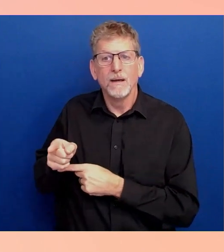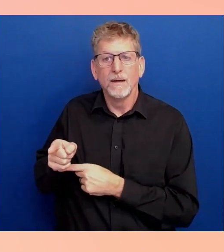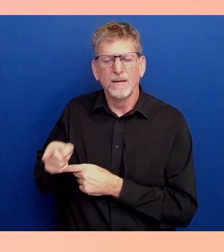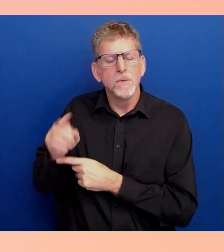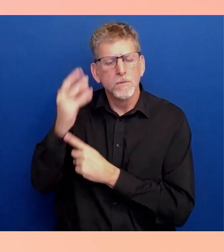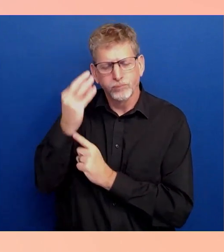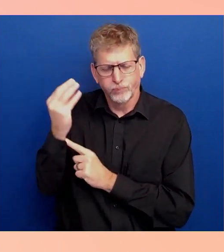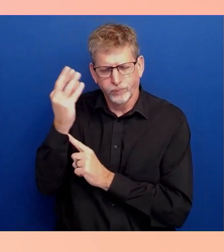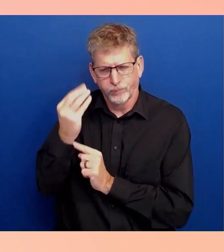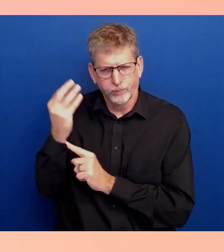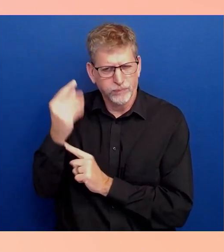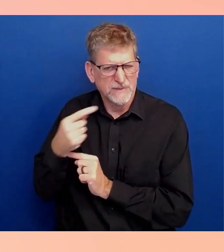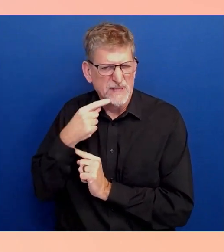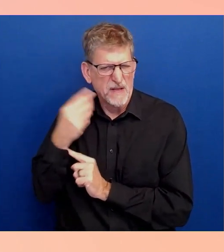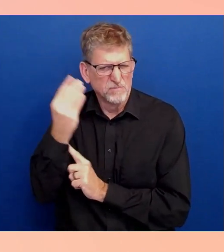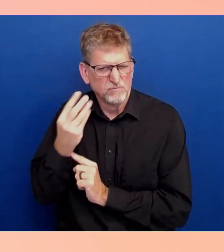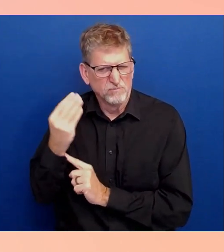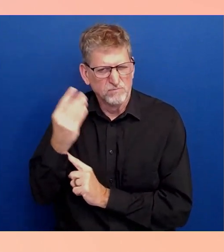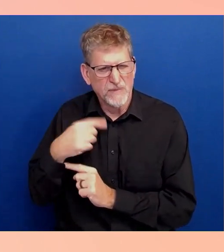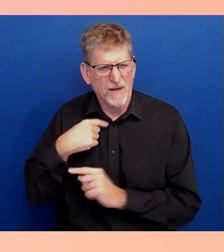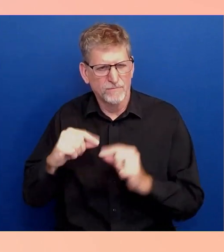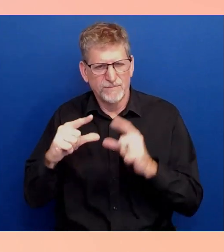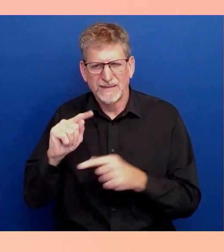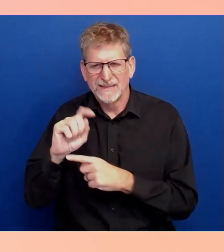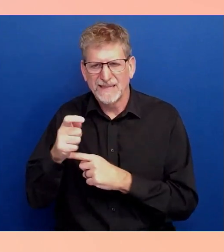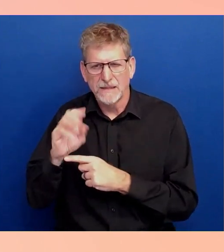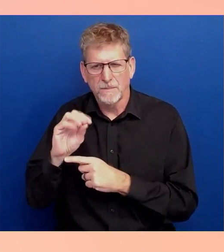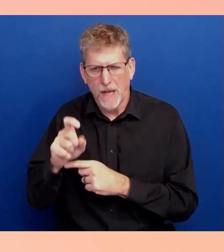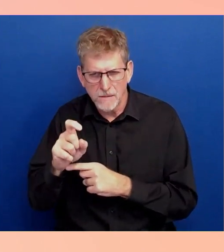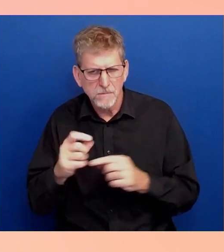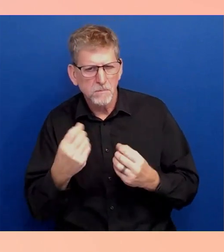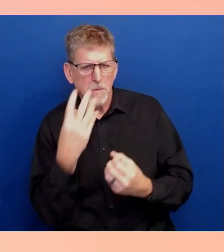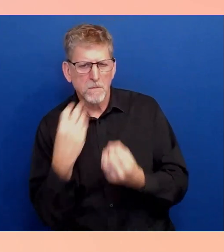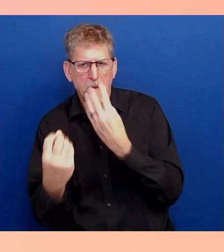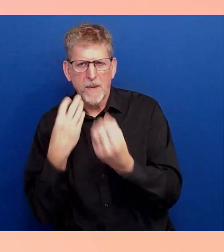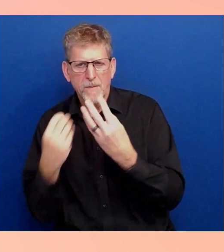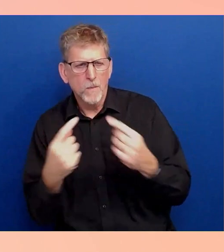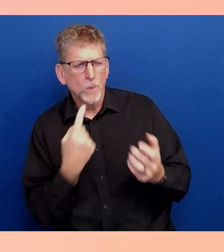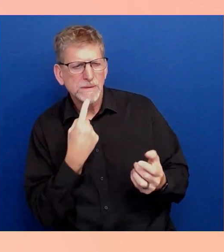Open with the text notepad entered into it. Below the text box are the buttons,